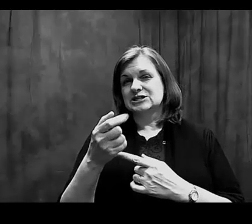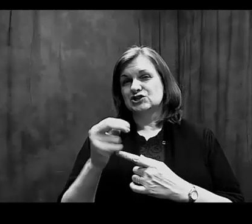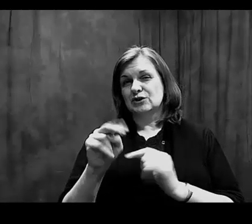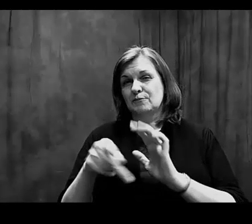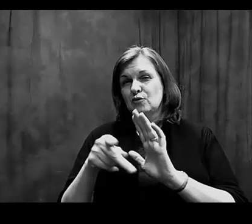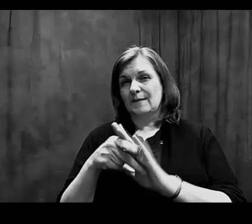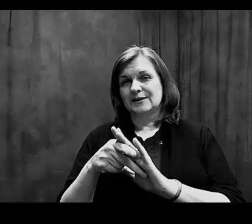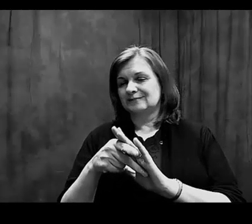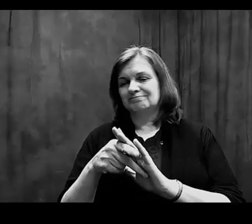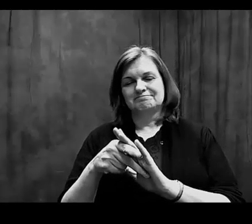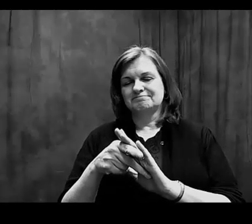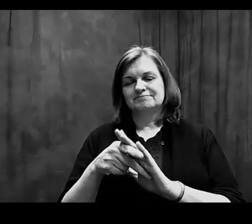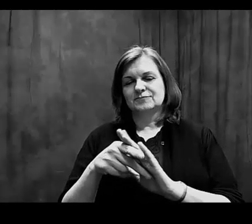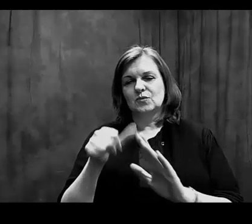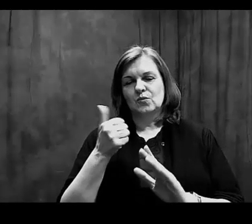will no longer come into play